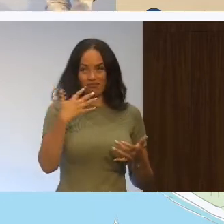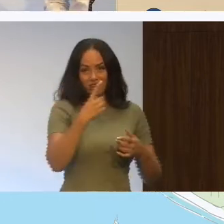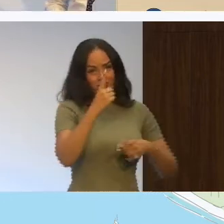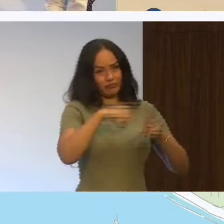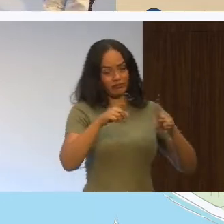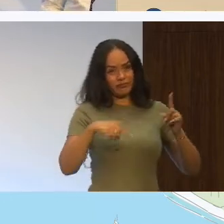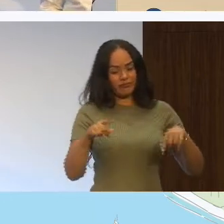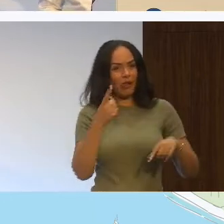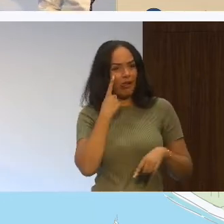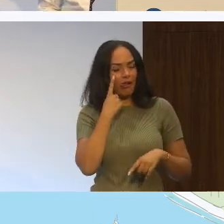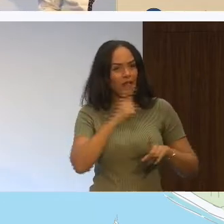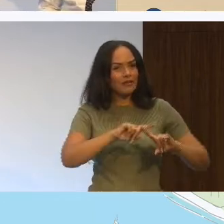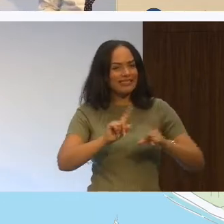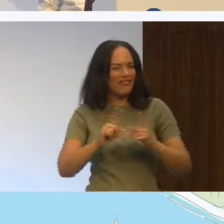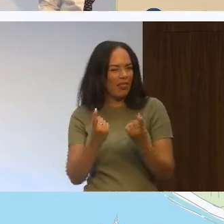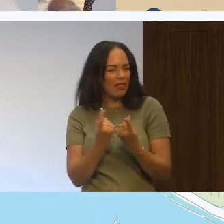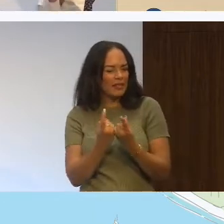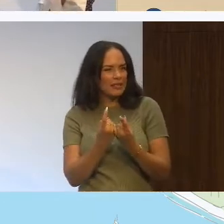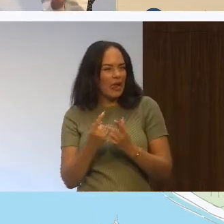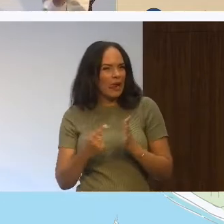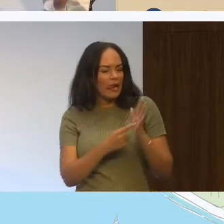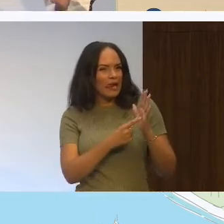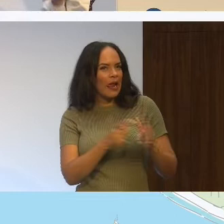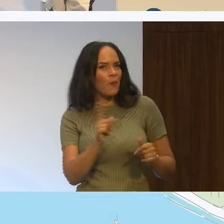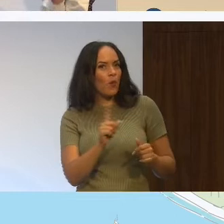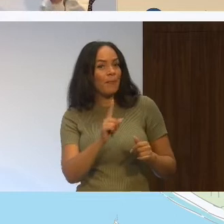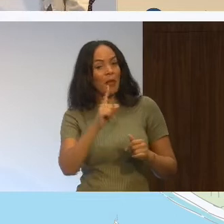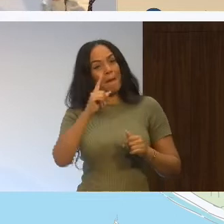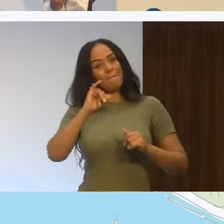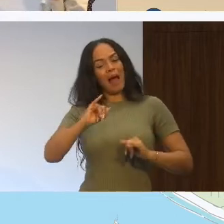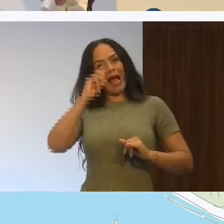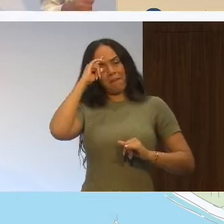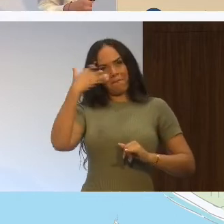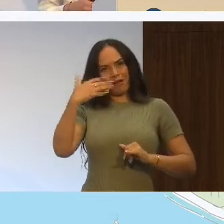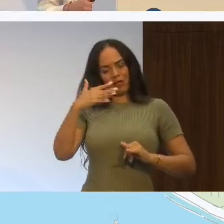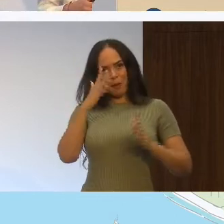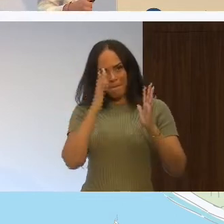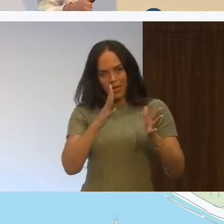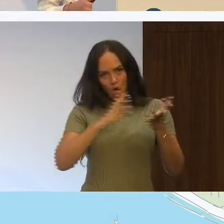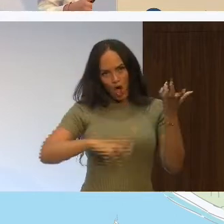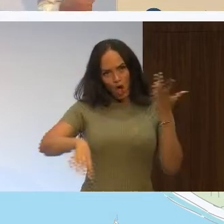I think the key thing really is if you have bad migraine, you need to take a combination of medication. Okay.